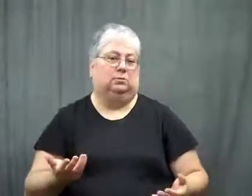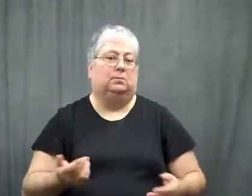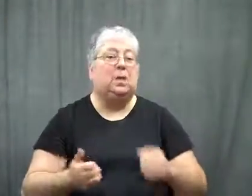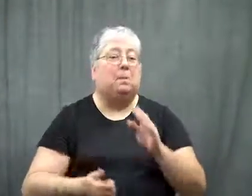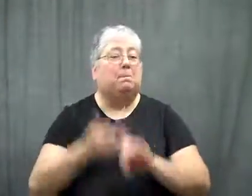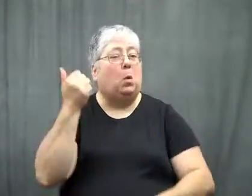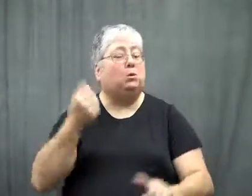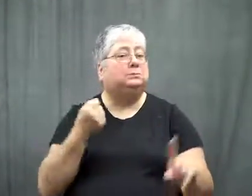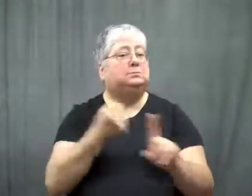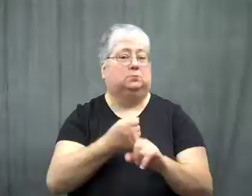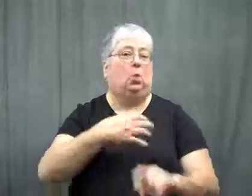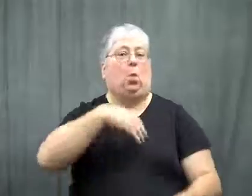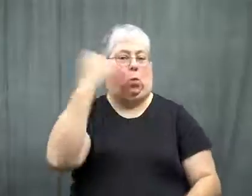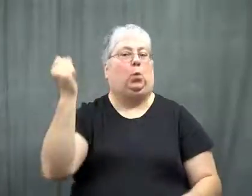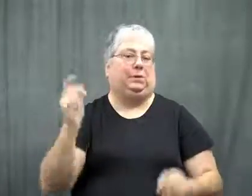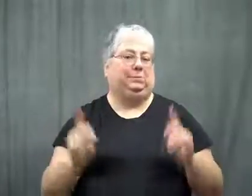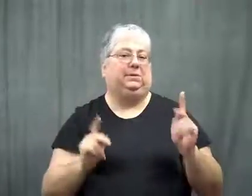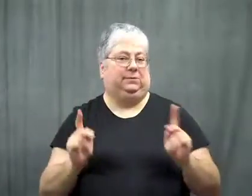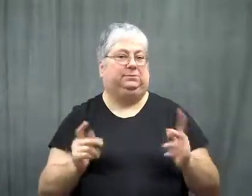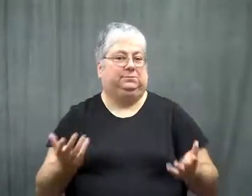It usually affects older people.